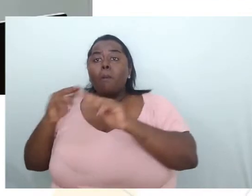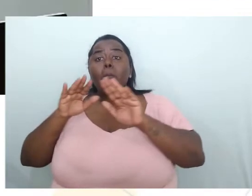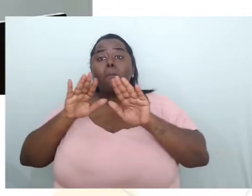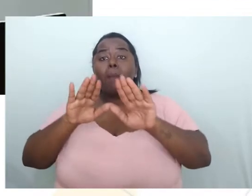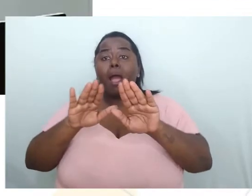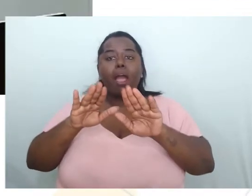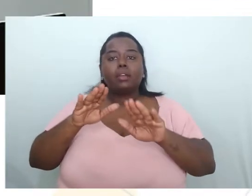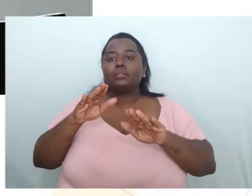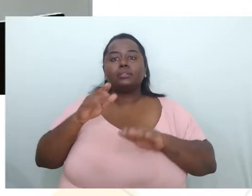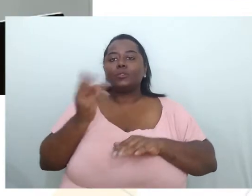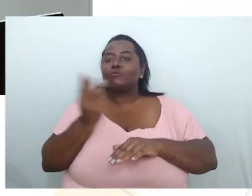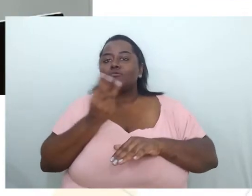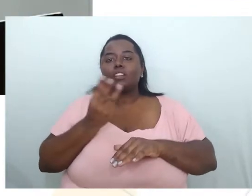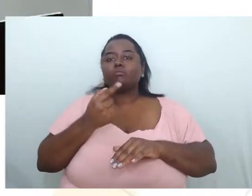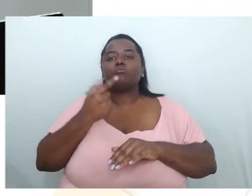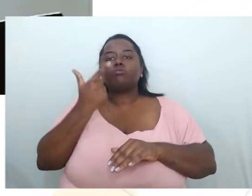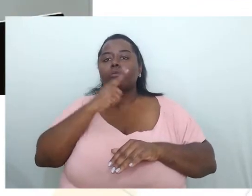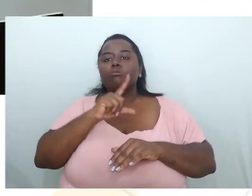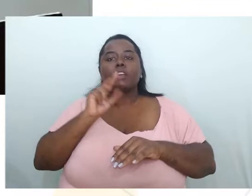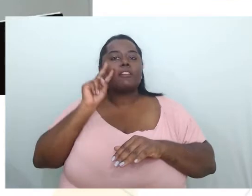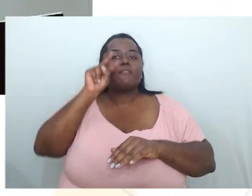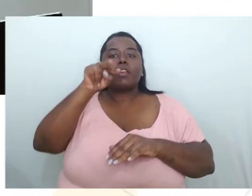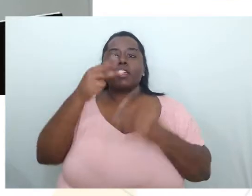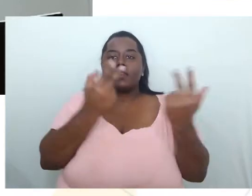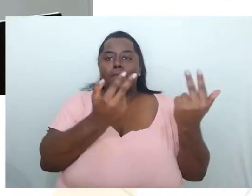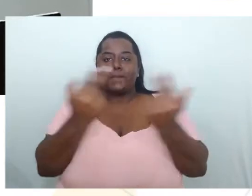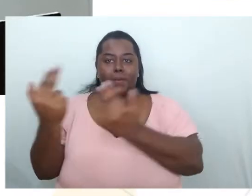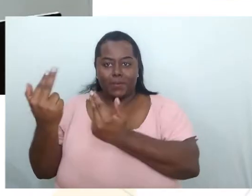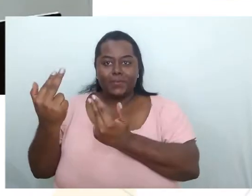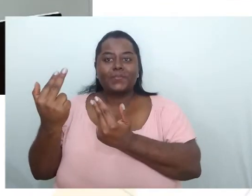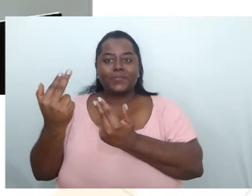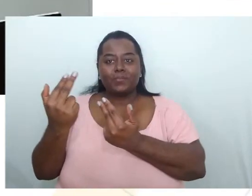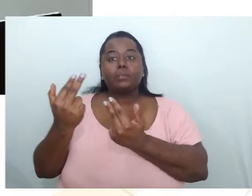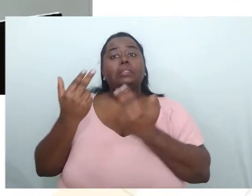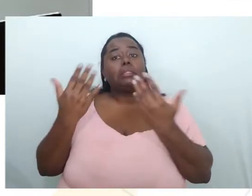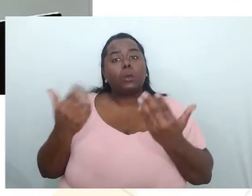so, what you're saying, in that case, you're saying I'm giving you three